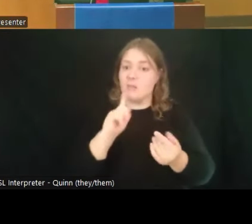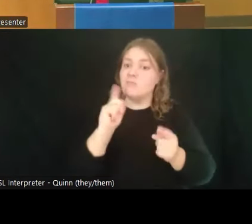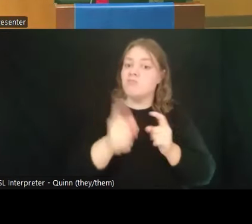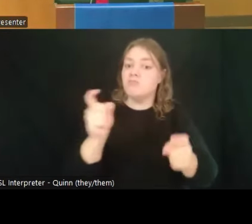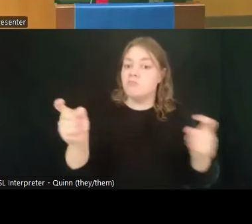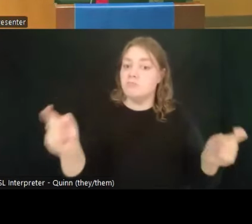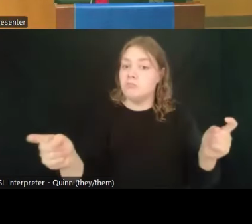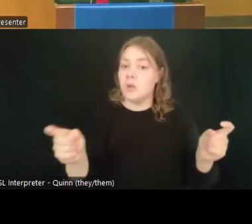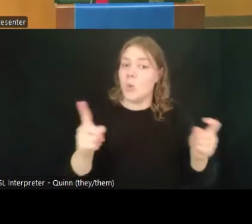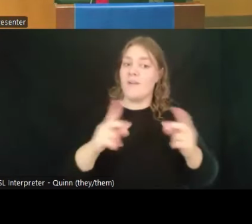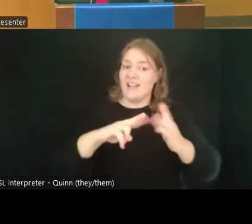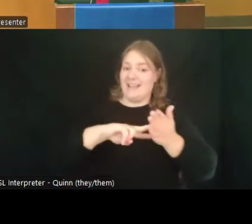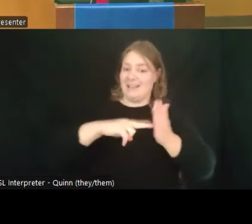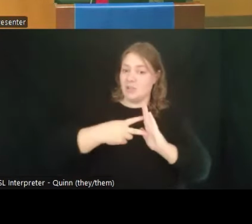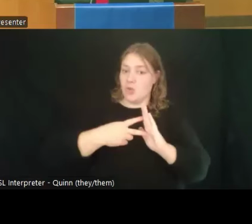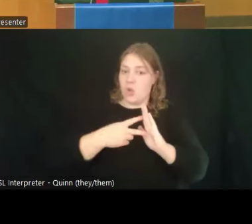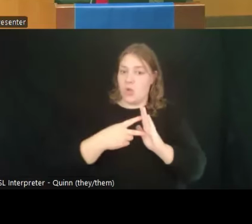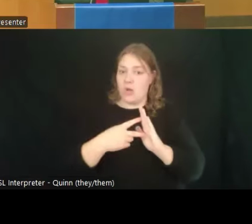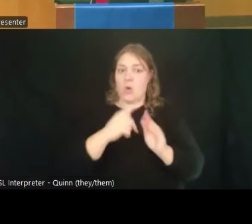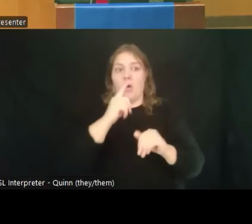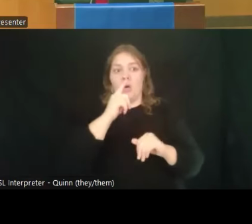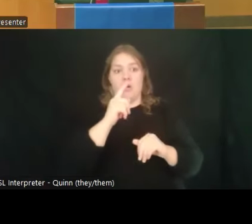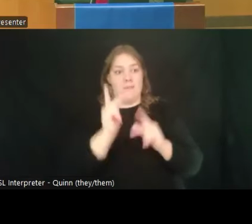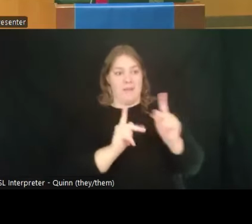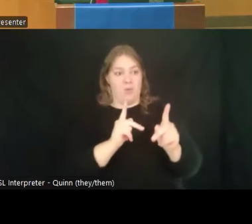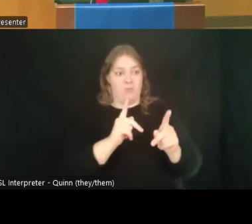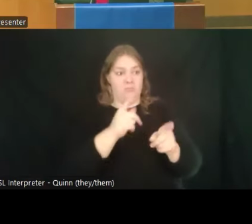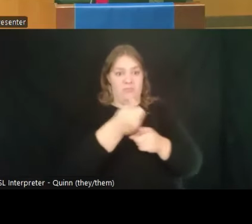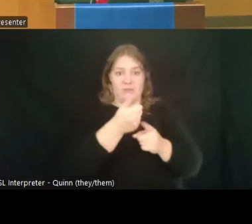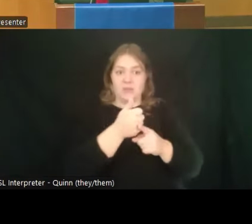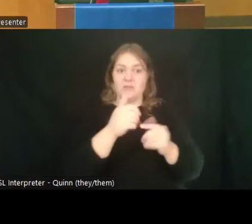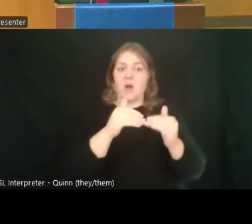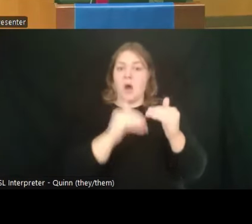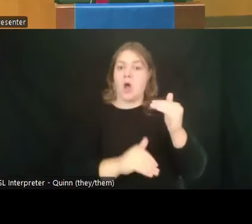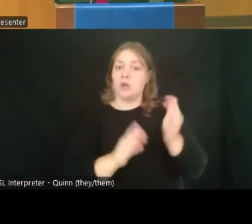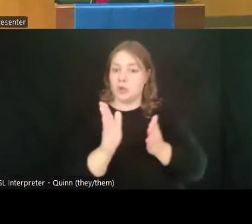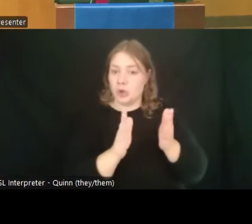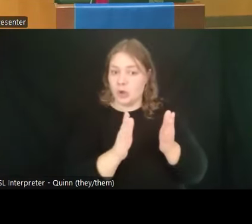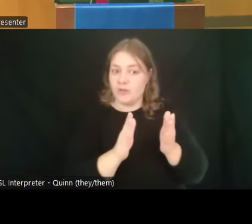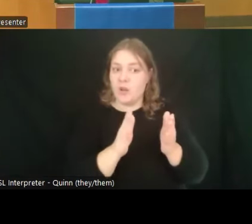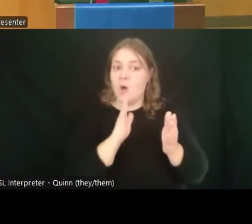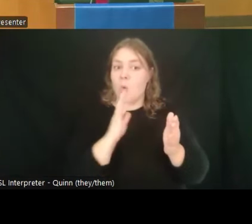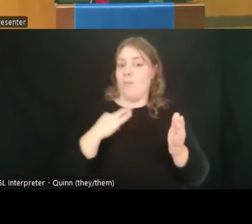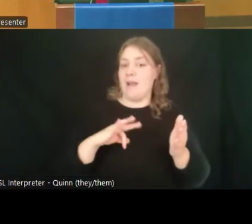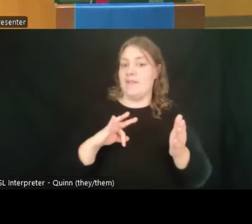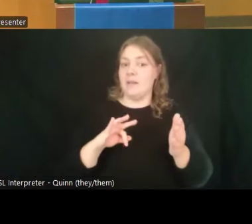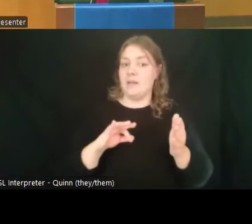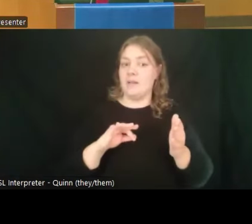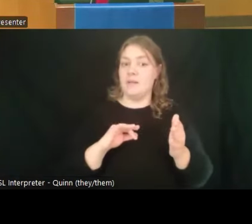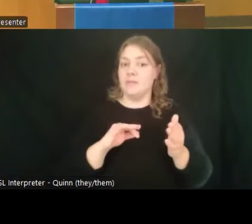are intentional about making sure that people who are underserved are benefiting from our um our